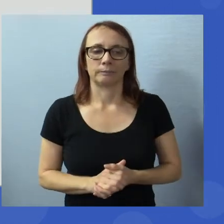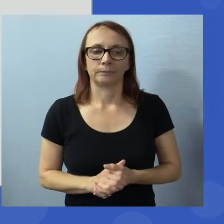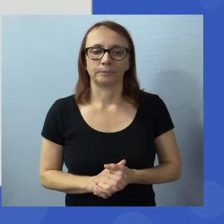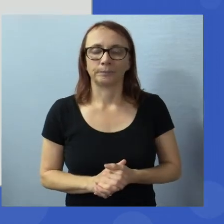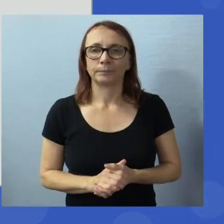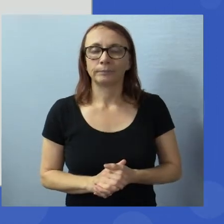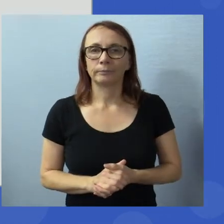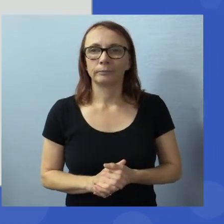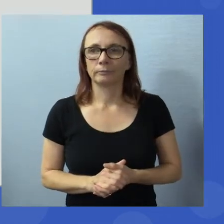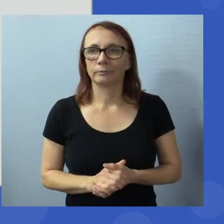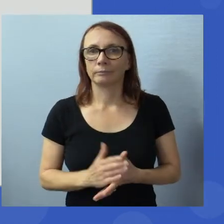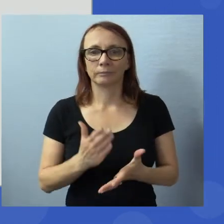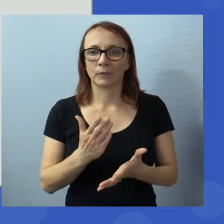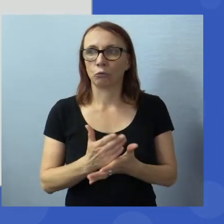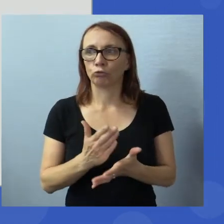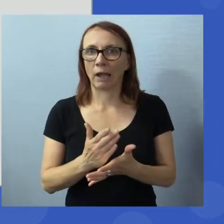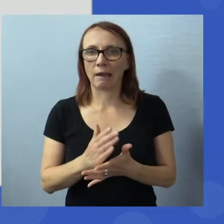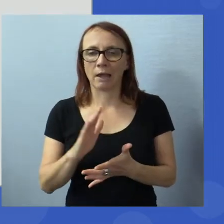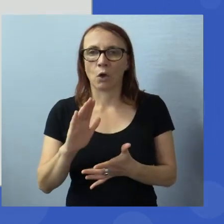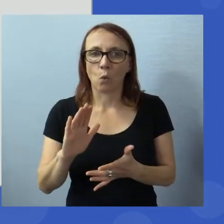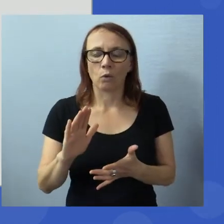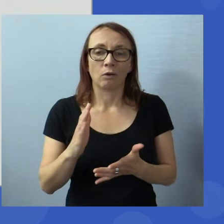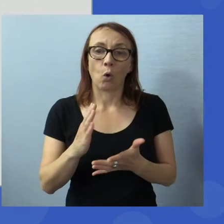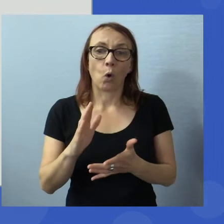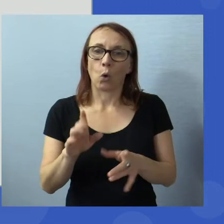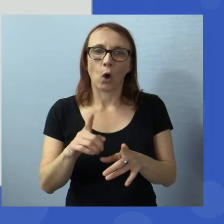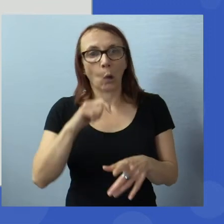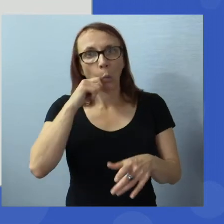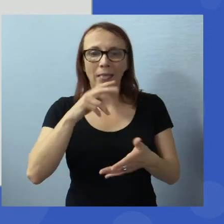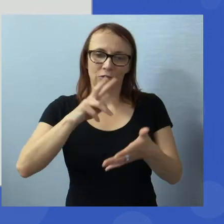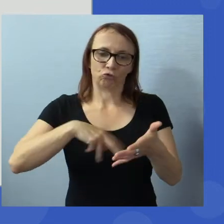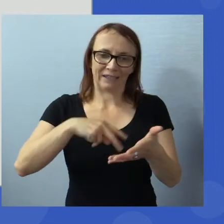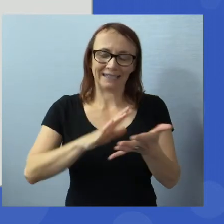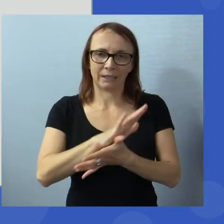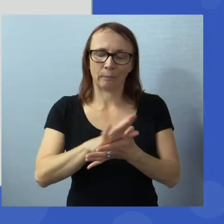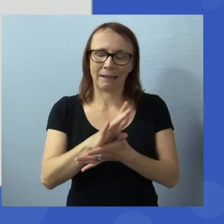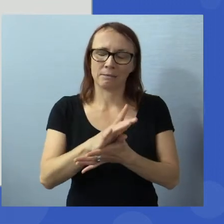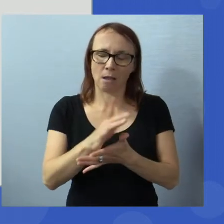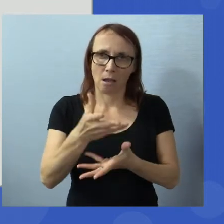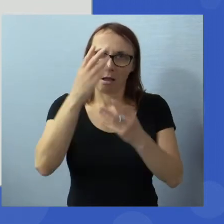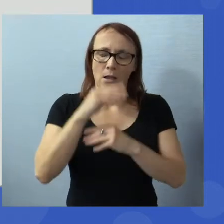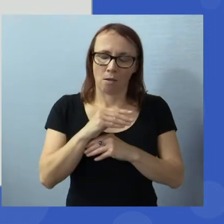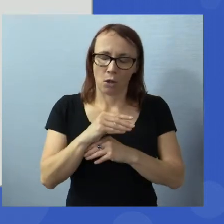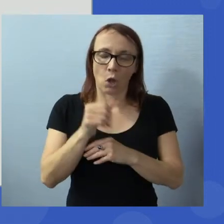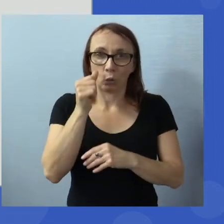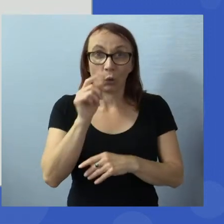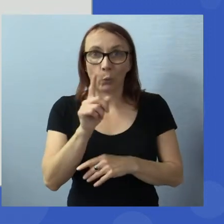is that we will all hear the 14 statements again as well and I'm gonna read them so I hope you don't get bored with my voice so we're going to start